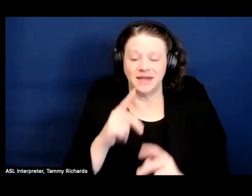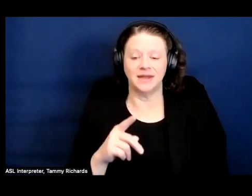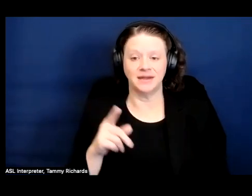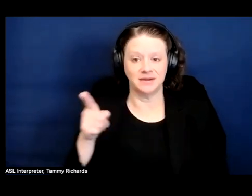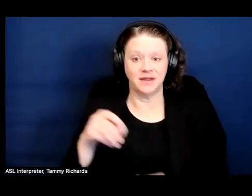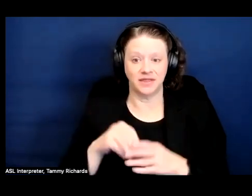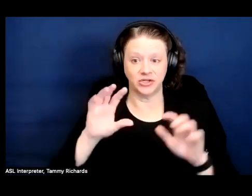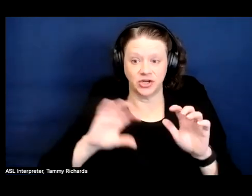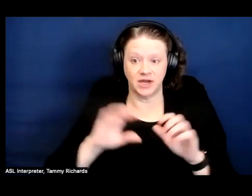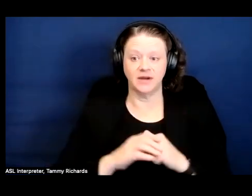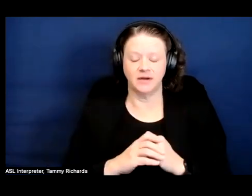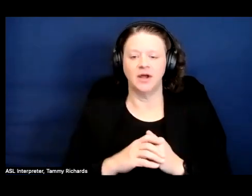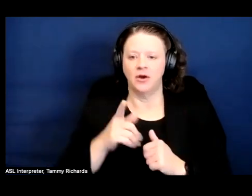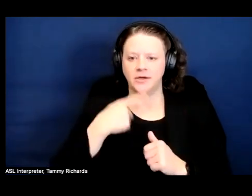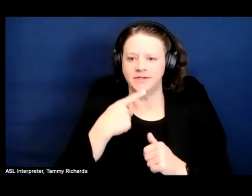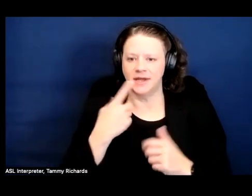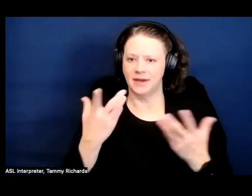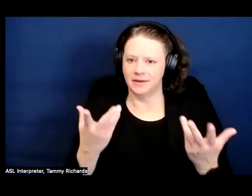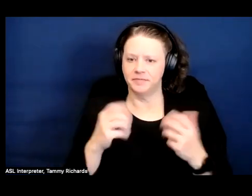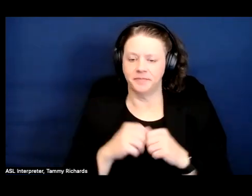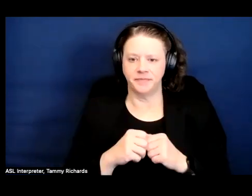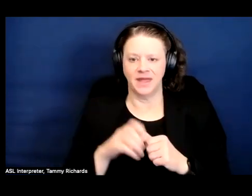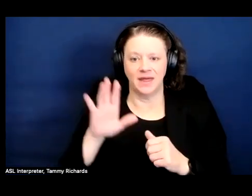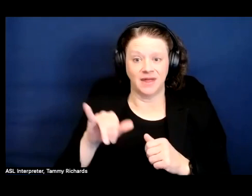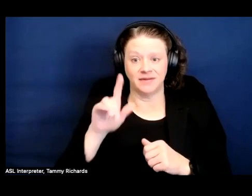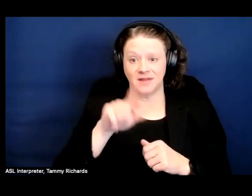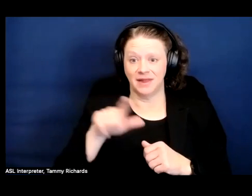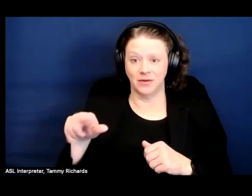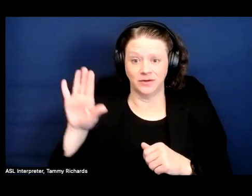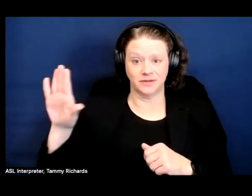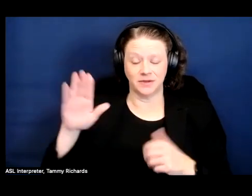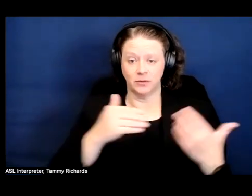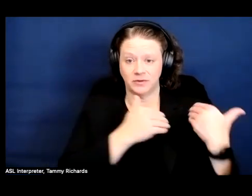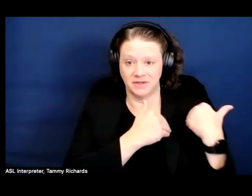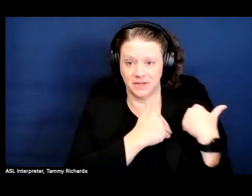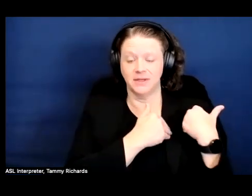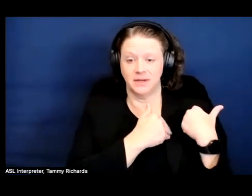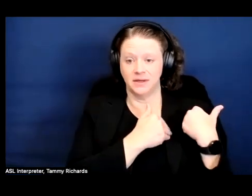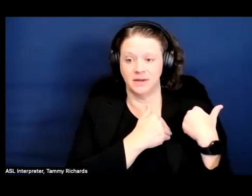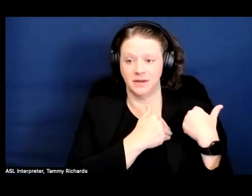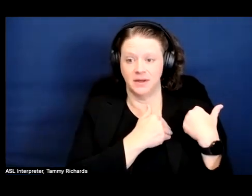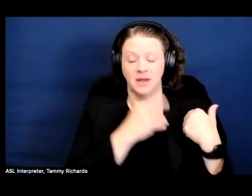throughout the country that already passed similar protections like this.